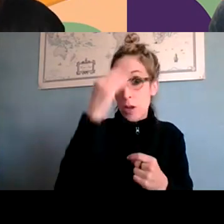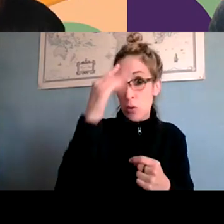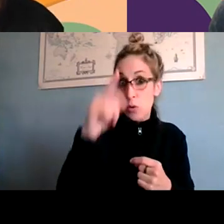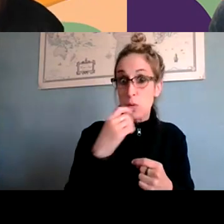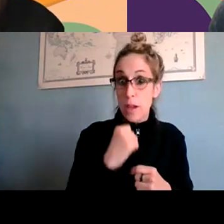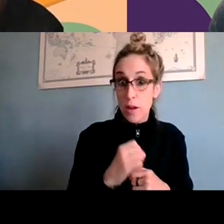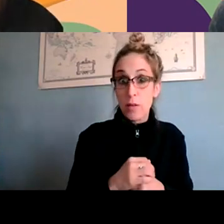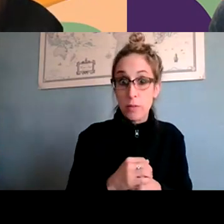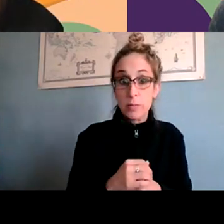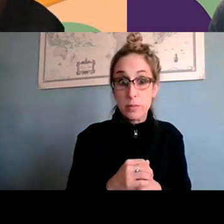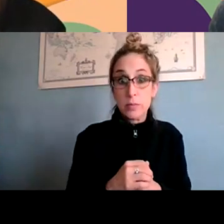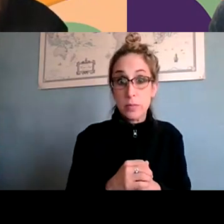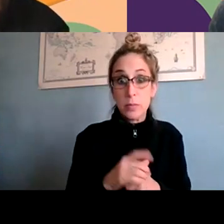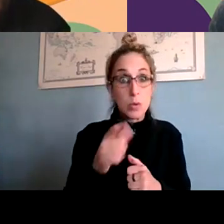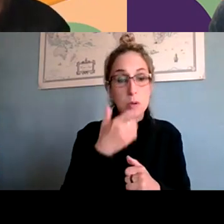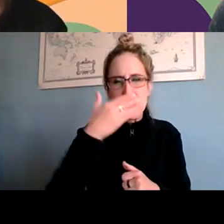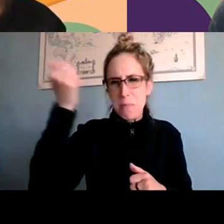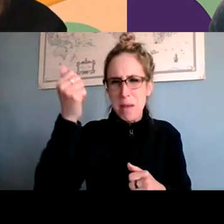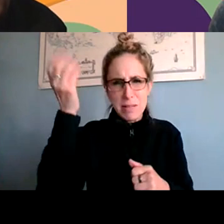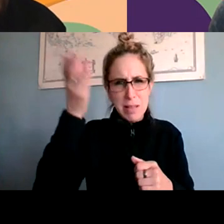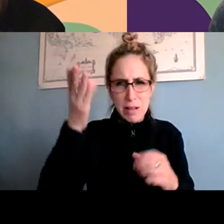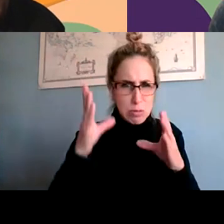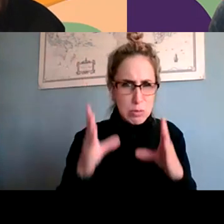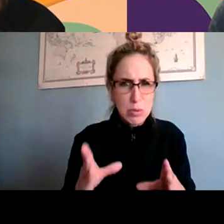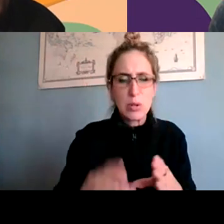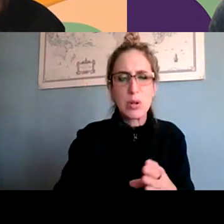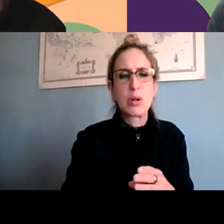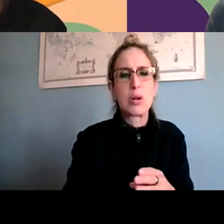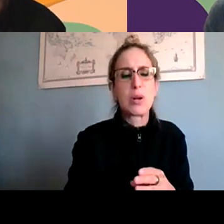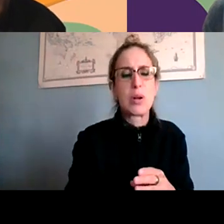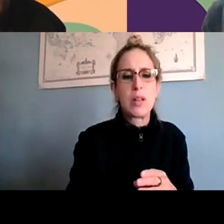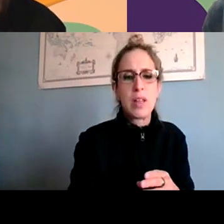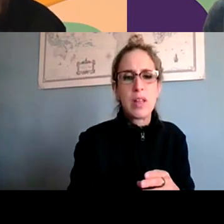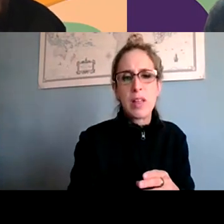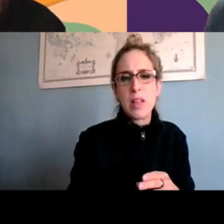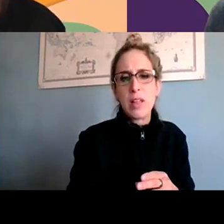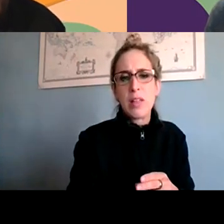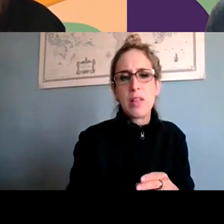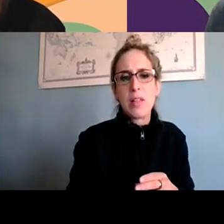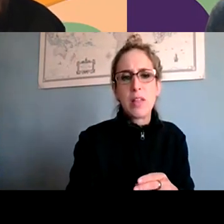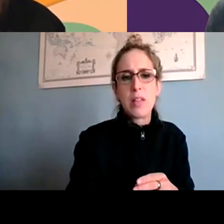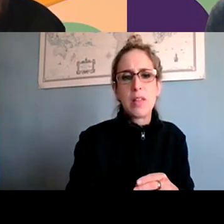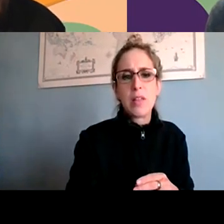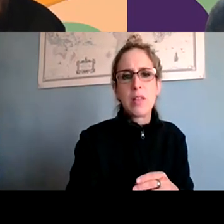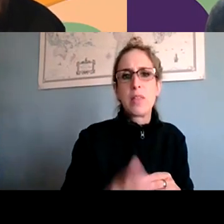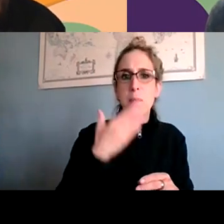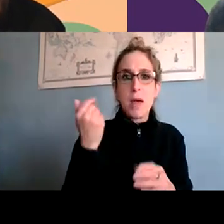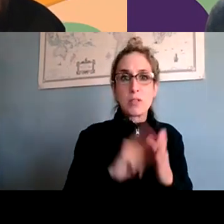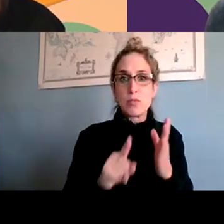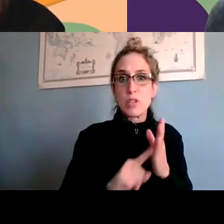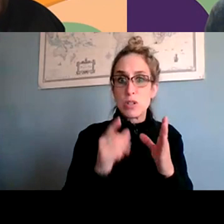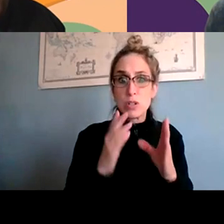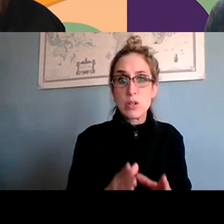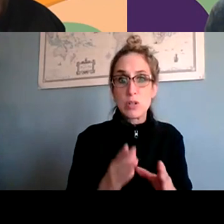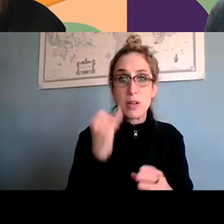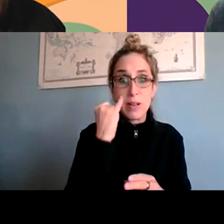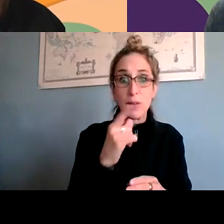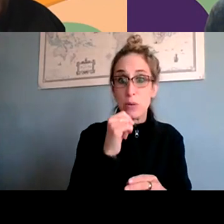Aurora Chang: You could be the best lecturer, you can be the best researcher, but if you don't show humanity.